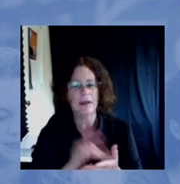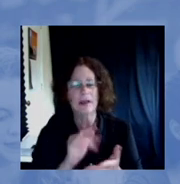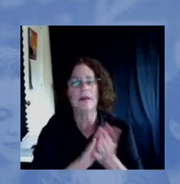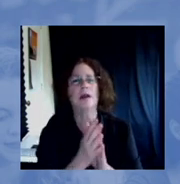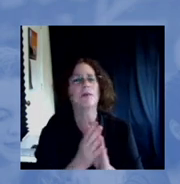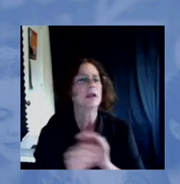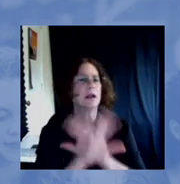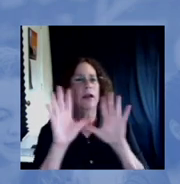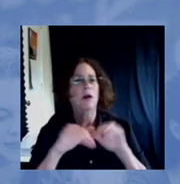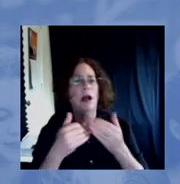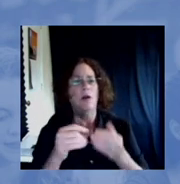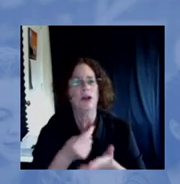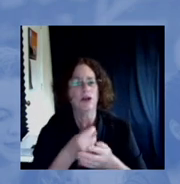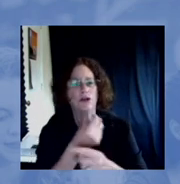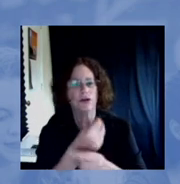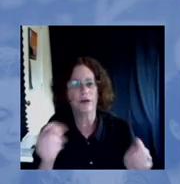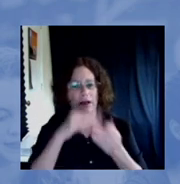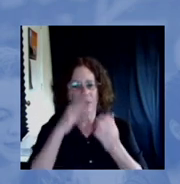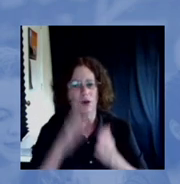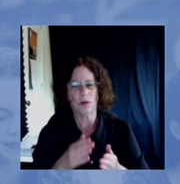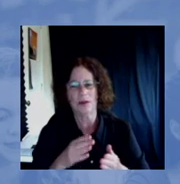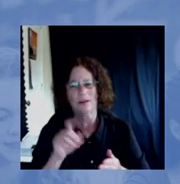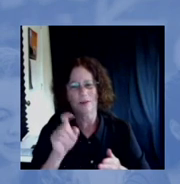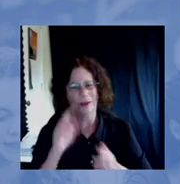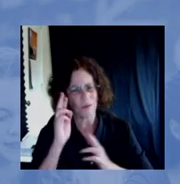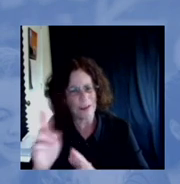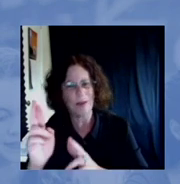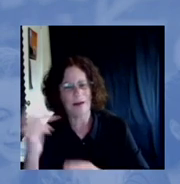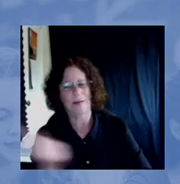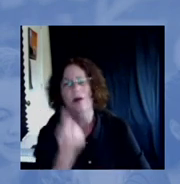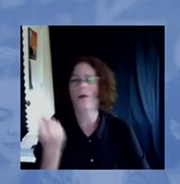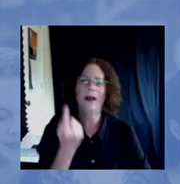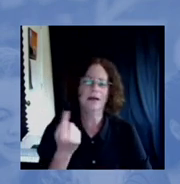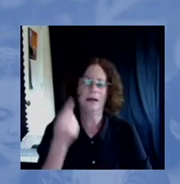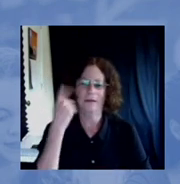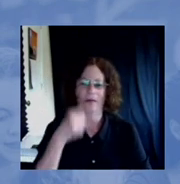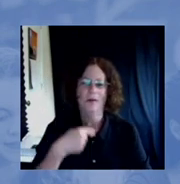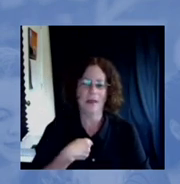OUR STUDENTS AND THAT'S WITH RESPECT ALWAYS. AND SO FOR ME, THESE PRACTICES ALLOW STUDENTS